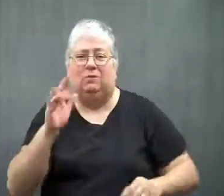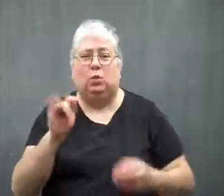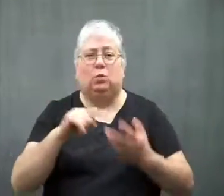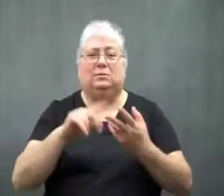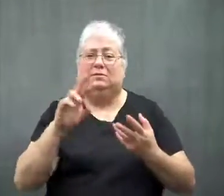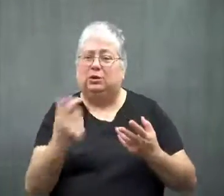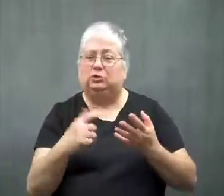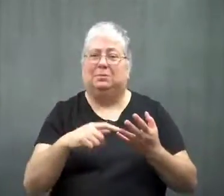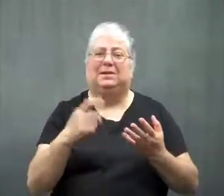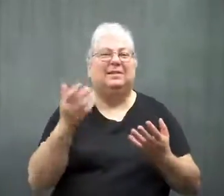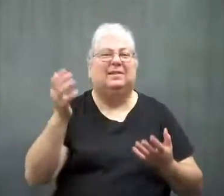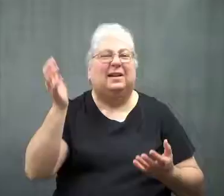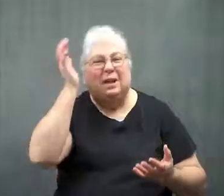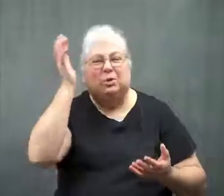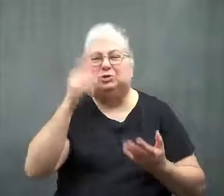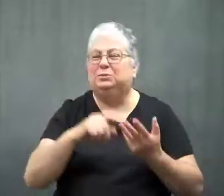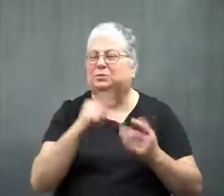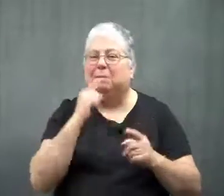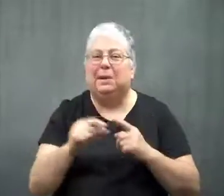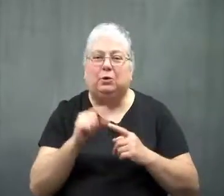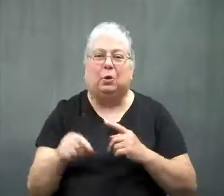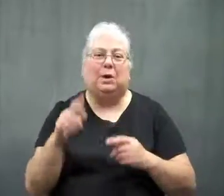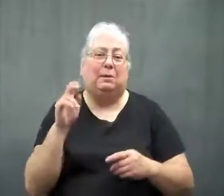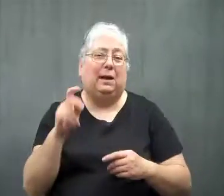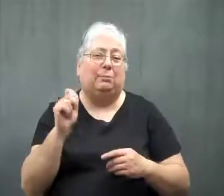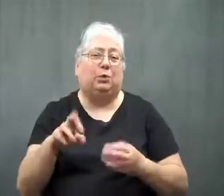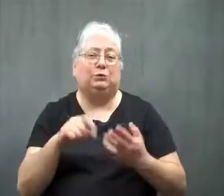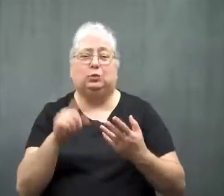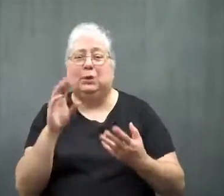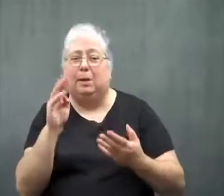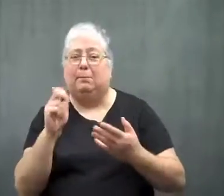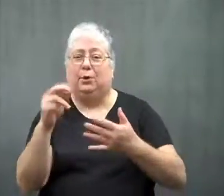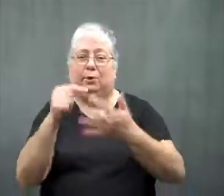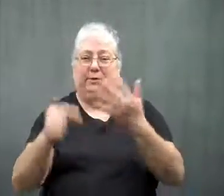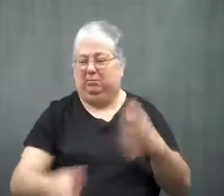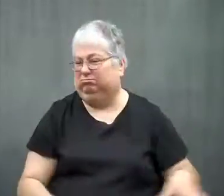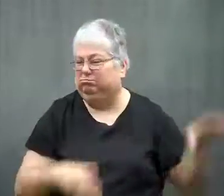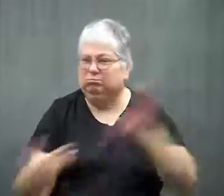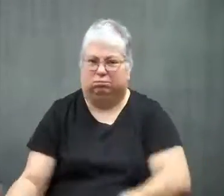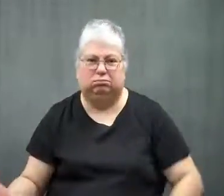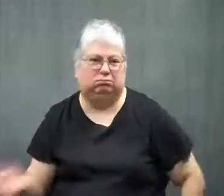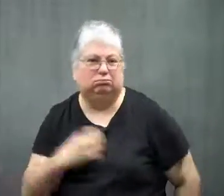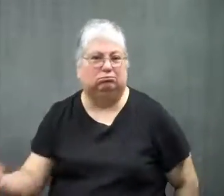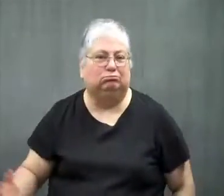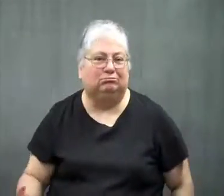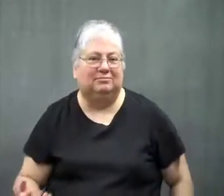Cabbage, tomatoes, peppers and cucumbers were dumped in protest.